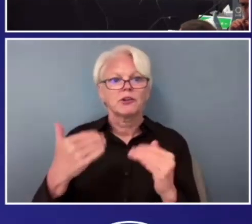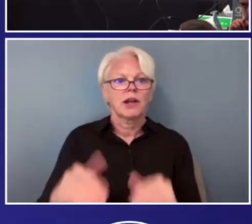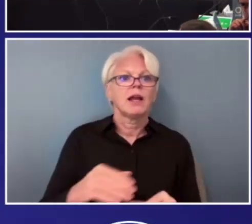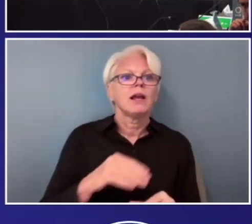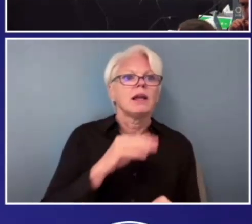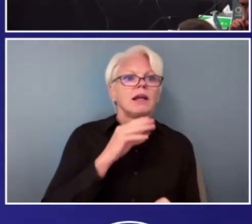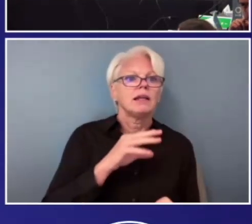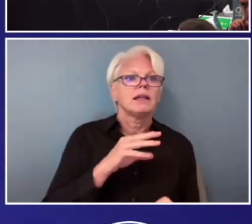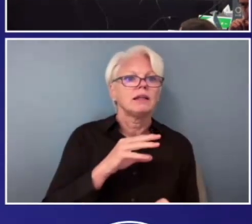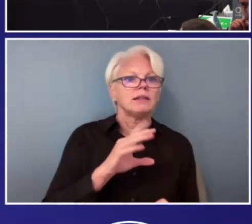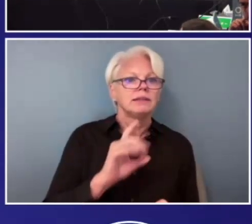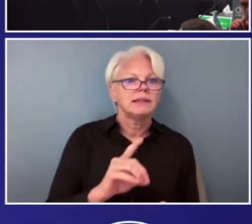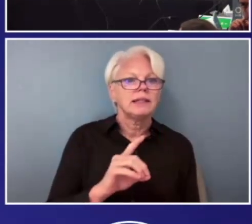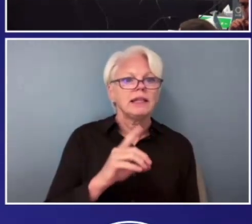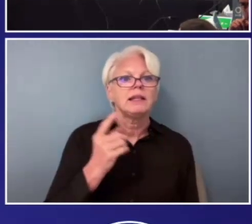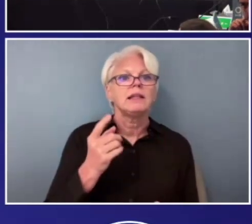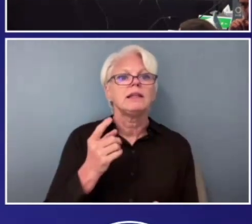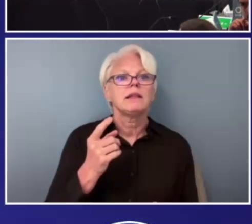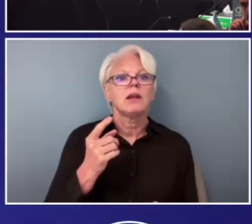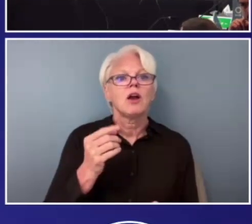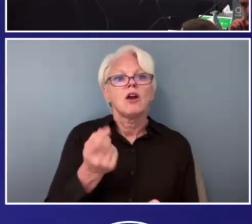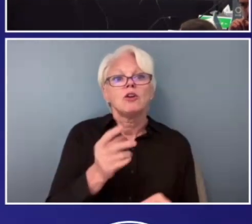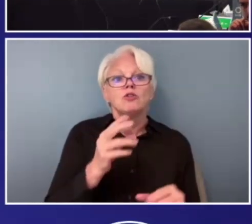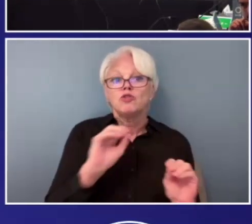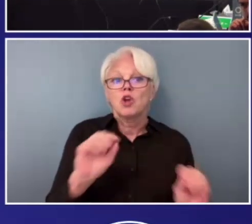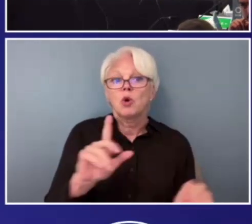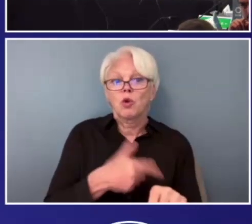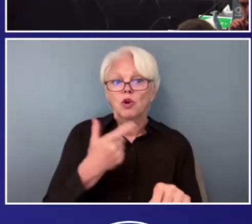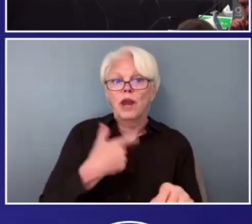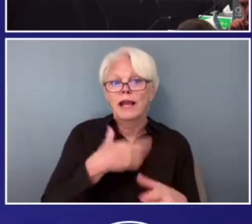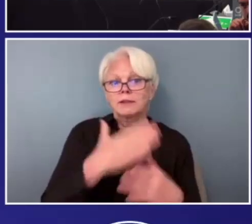we removed the reference to no longer has the partial financial hardship.